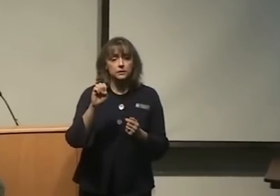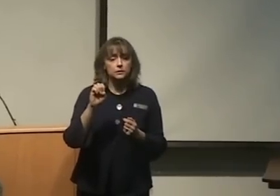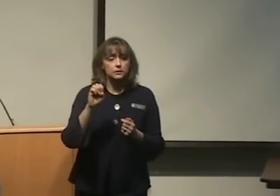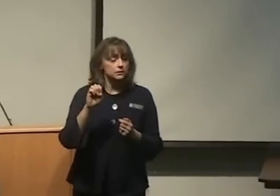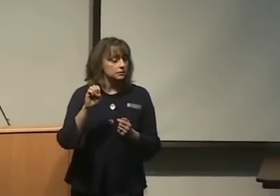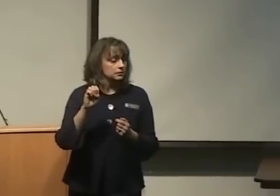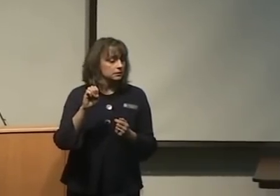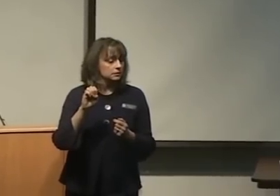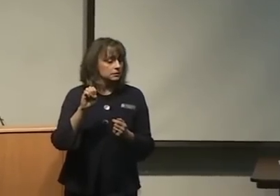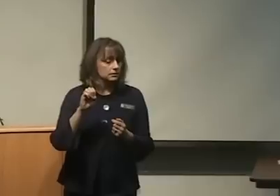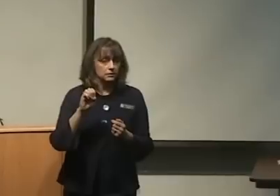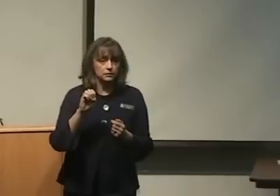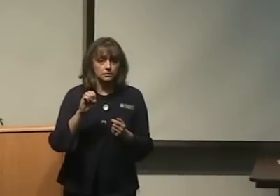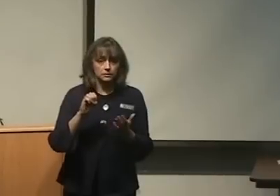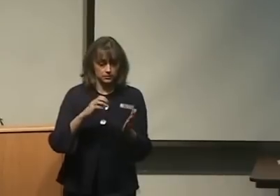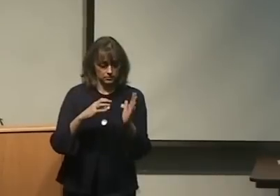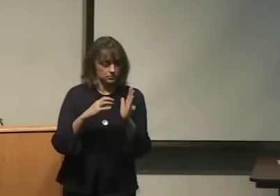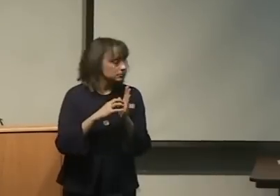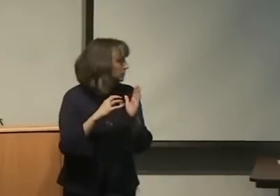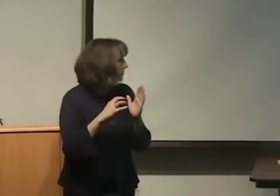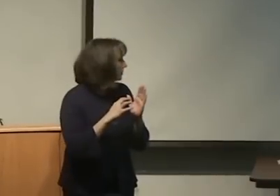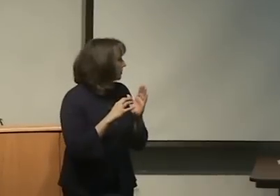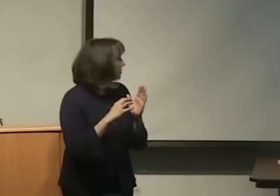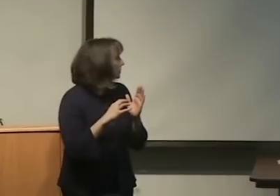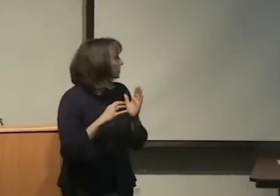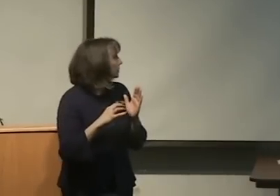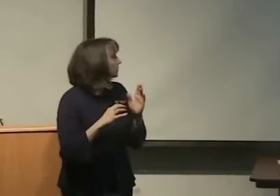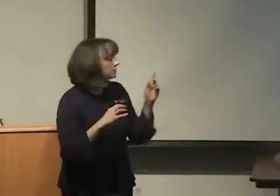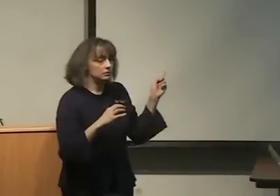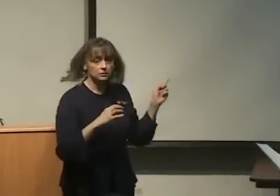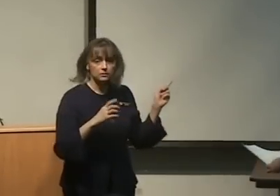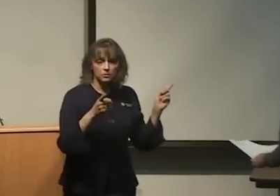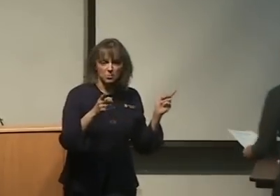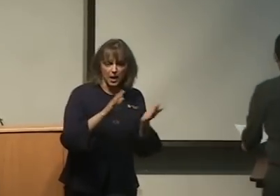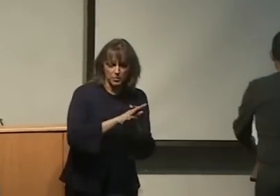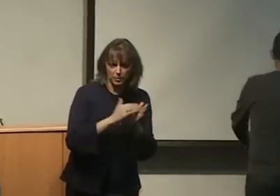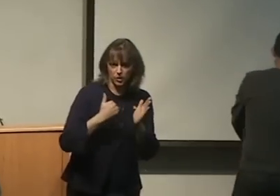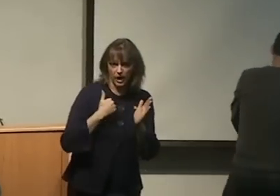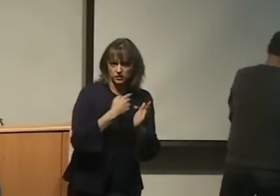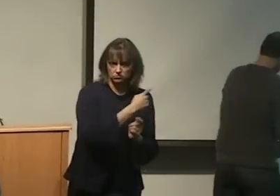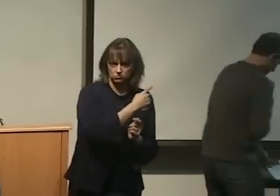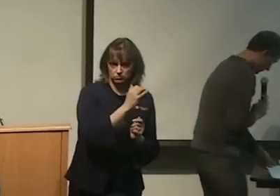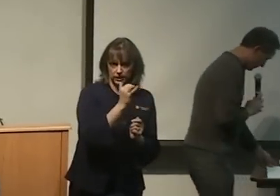The best way to contact me is throwing rocks at my window.